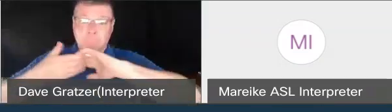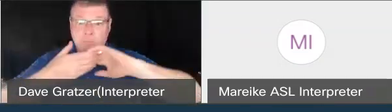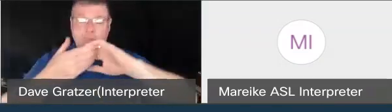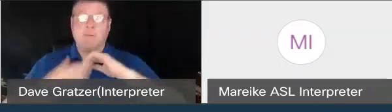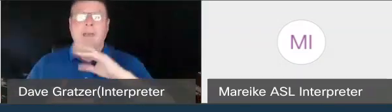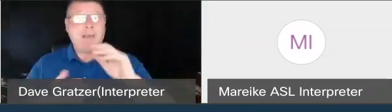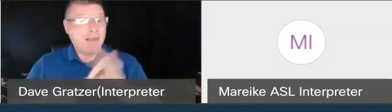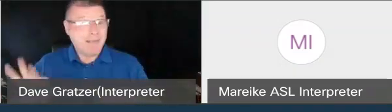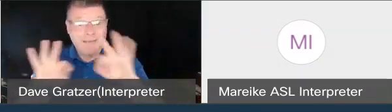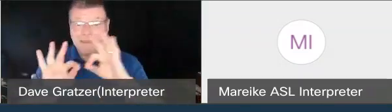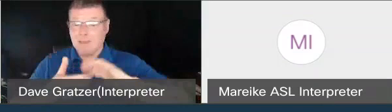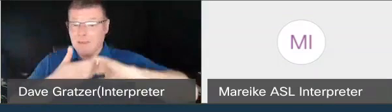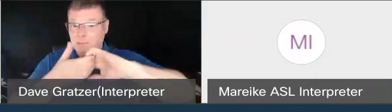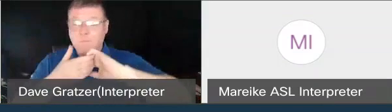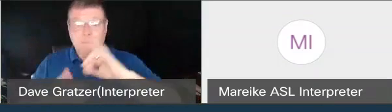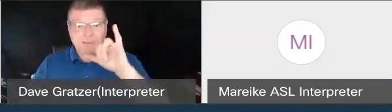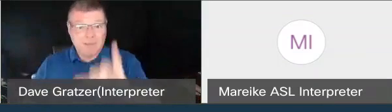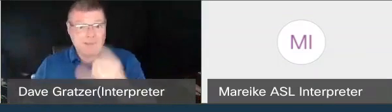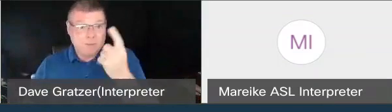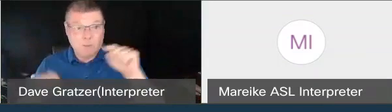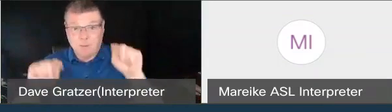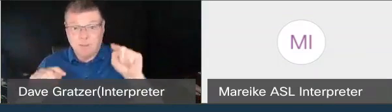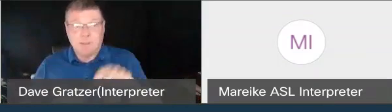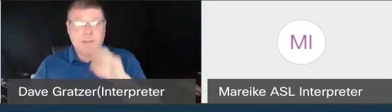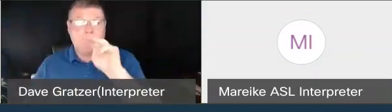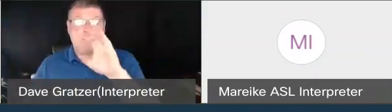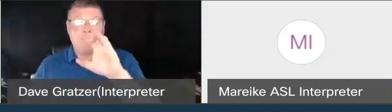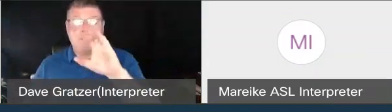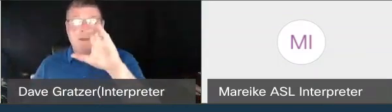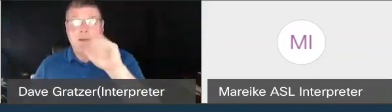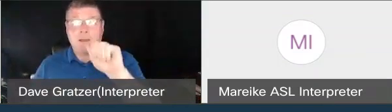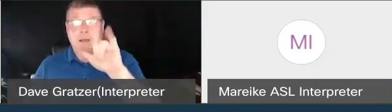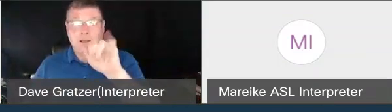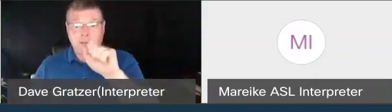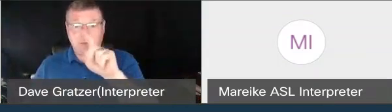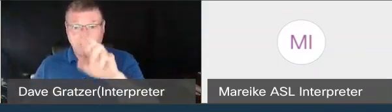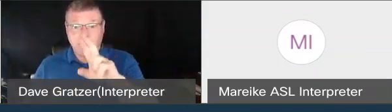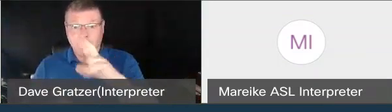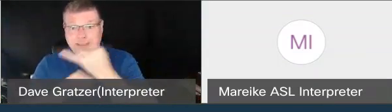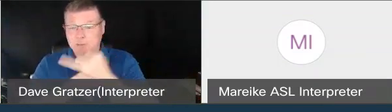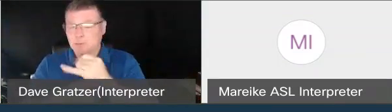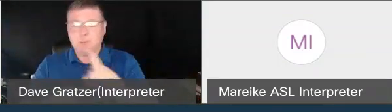Um, this is one of them. The McAlister Institute has been a great partner to work with,